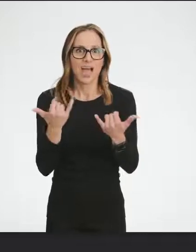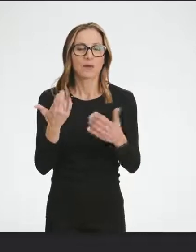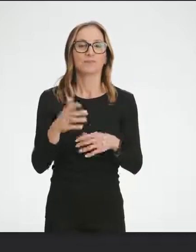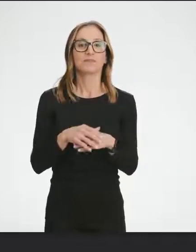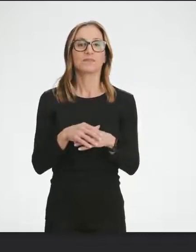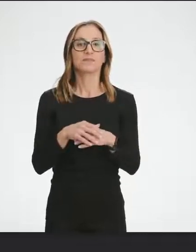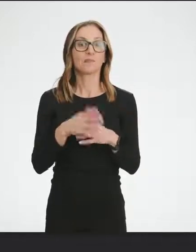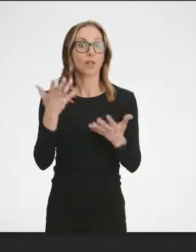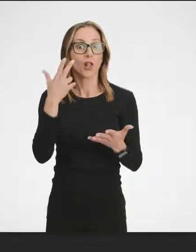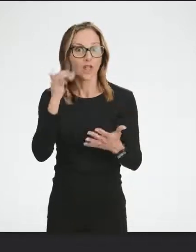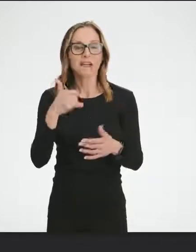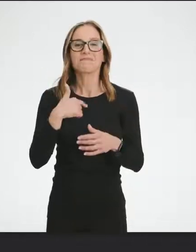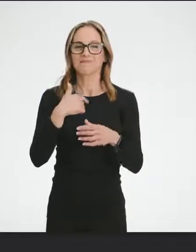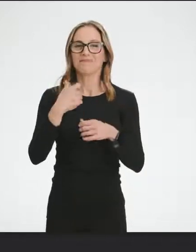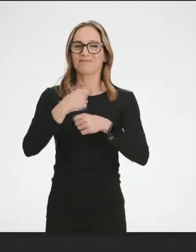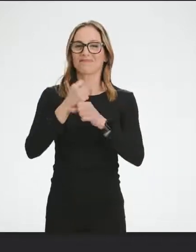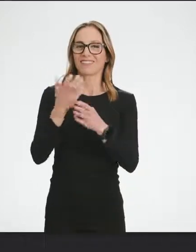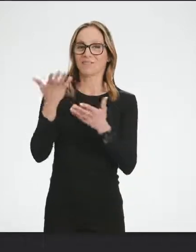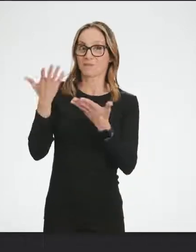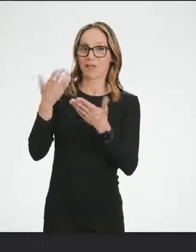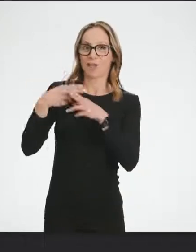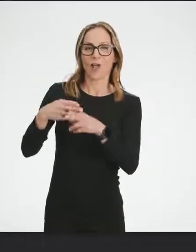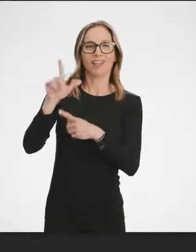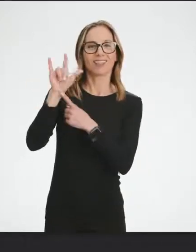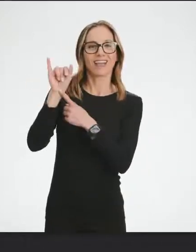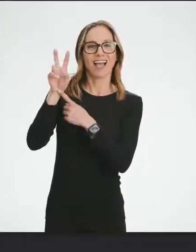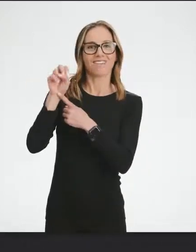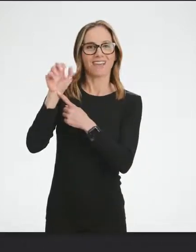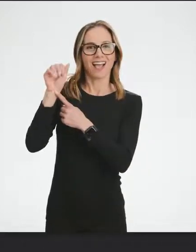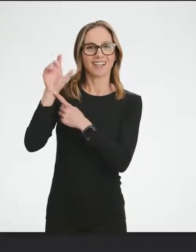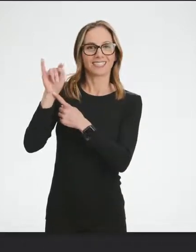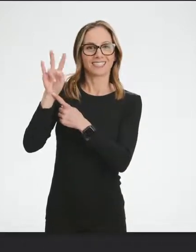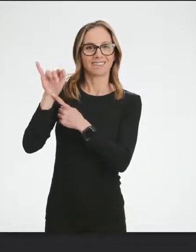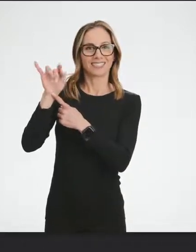For that, we are working on something new we call Live Activities.